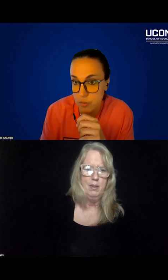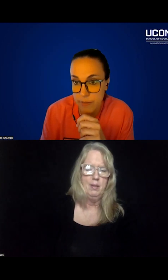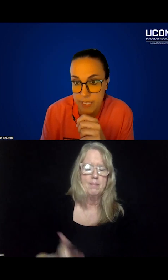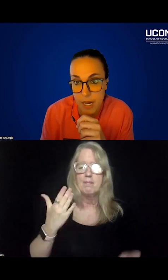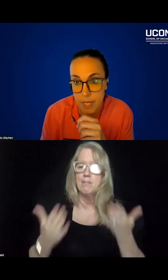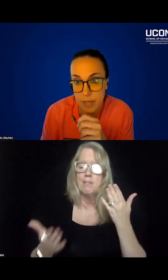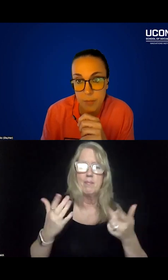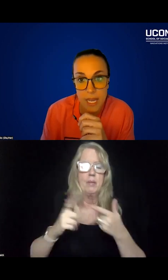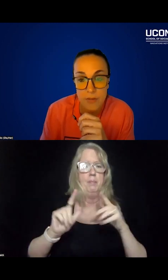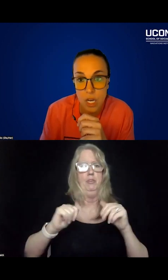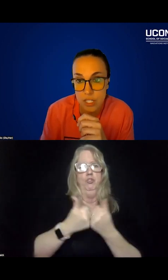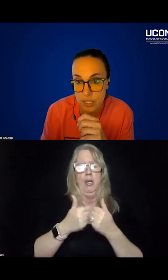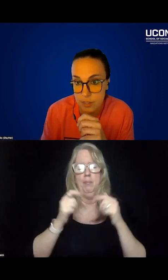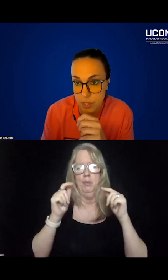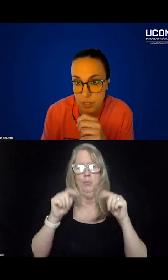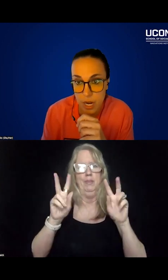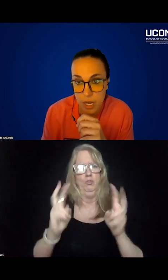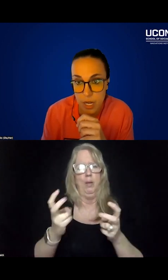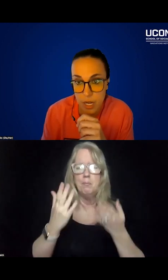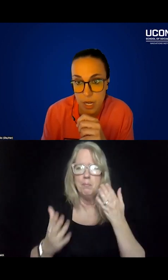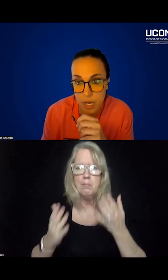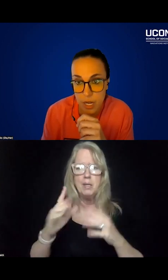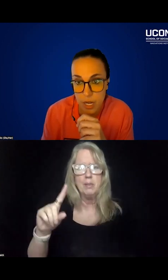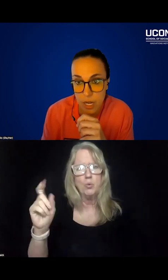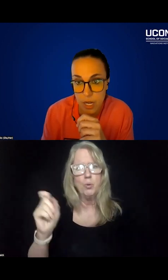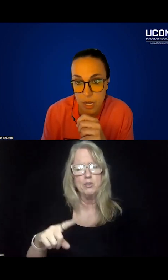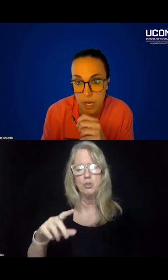AROUND THIS TOPIC, MAY HAVE QUESTIONS WHEN THEIR LGBTQ CHILD